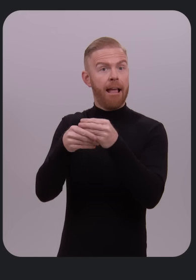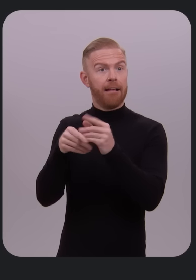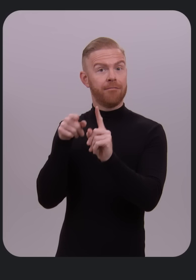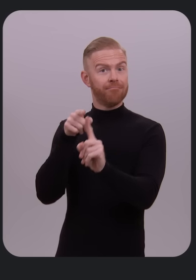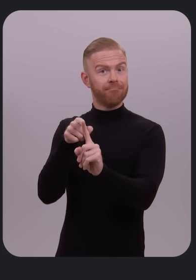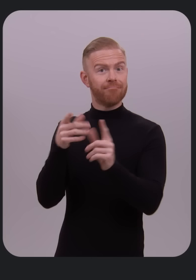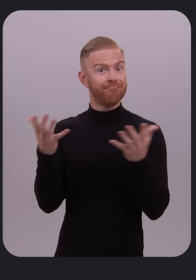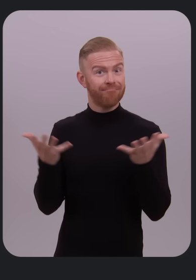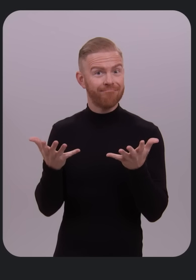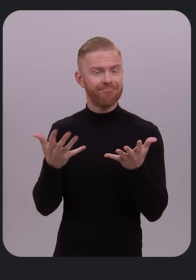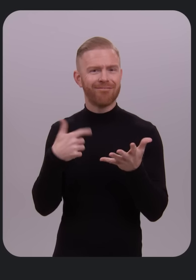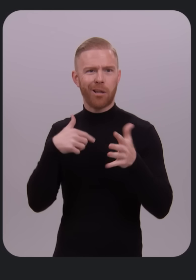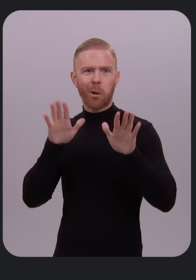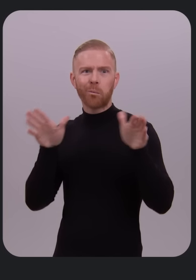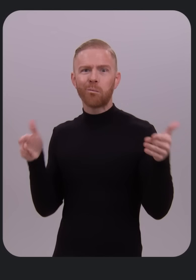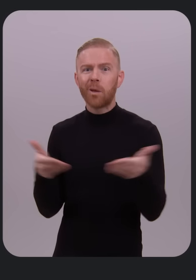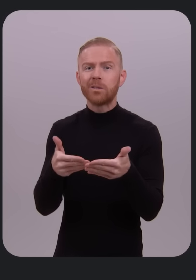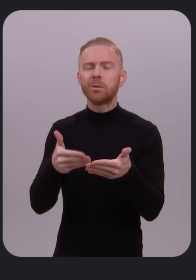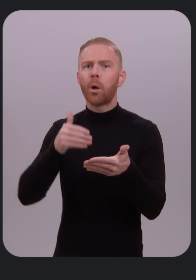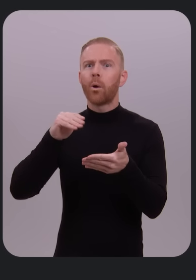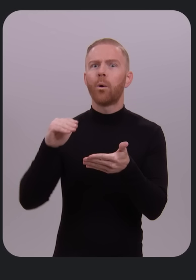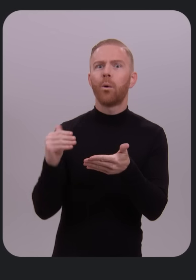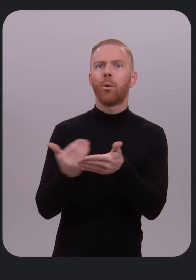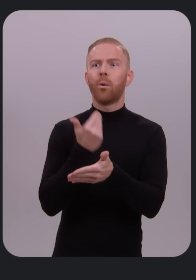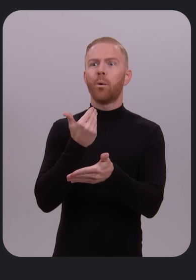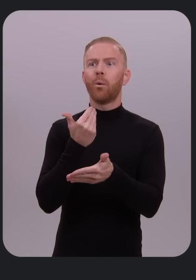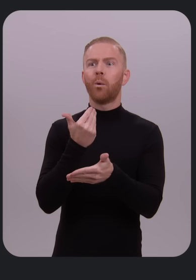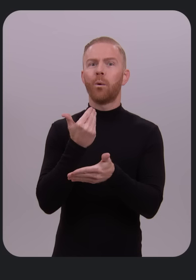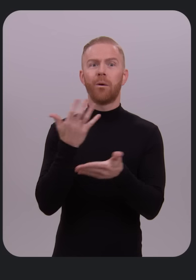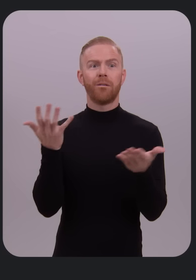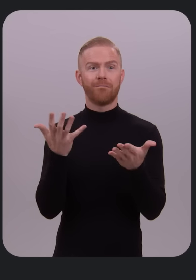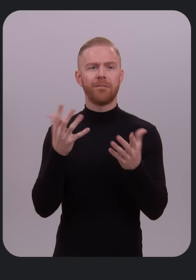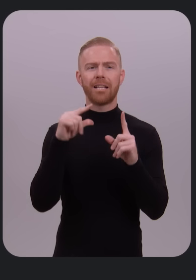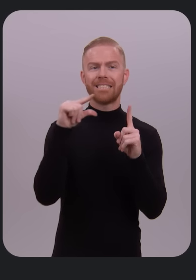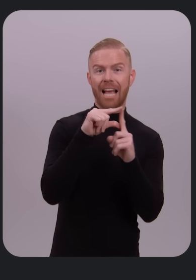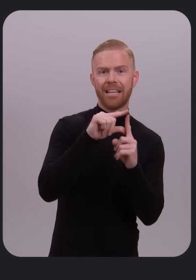we are also introducing new previews for text to speech.